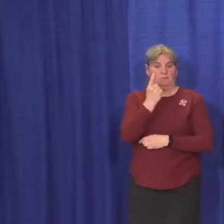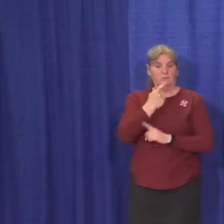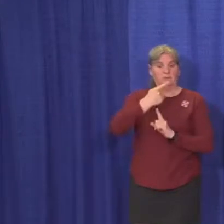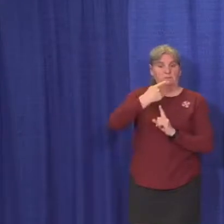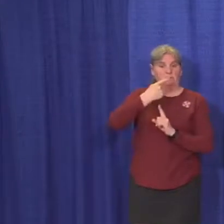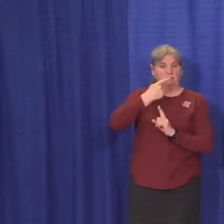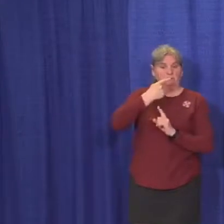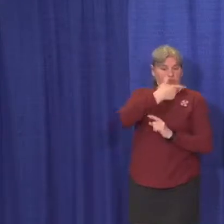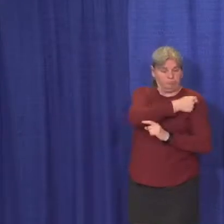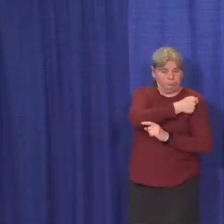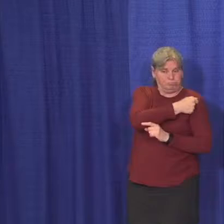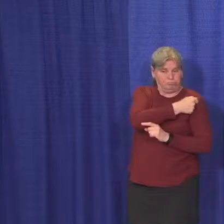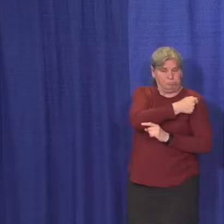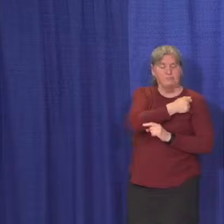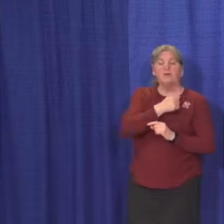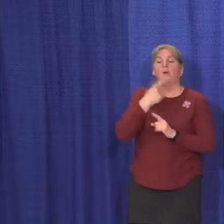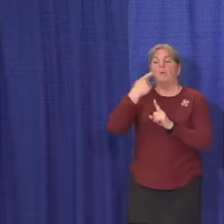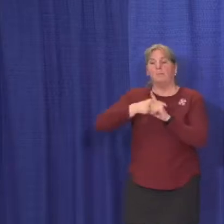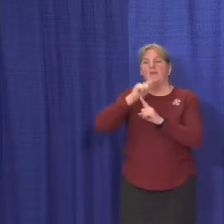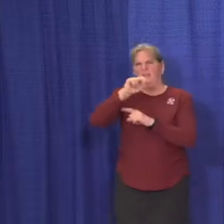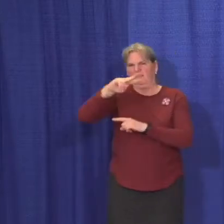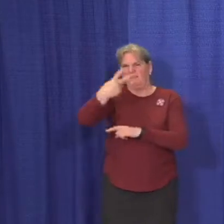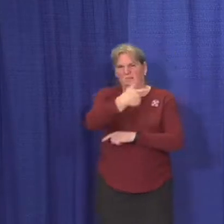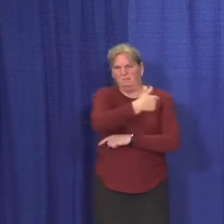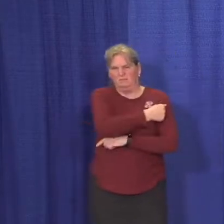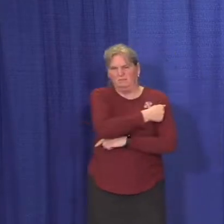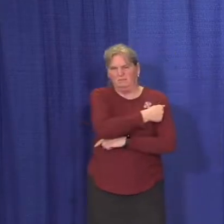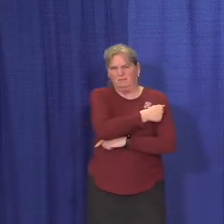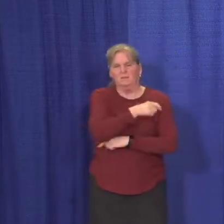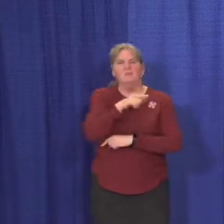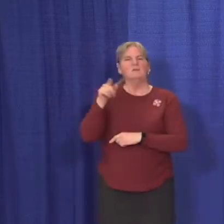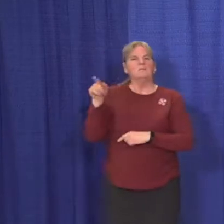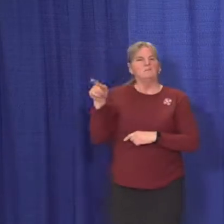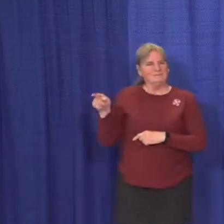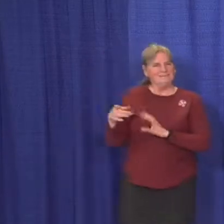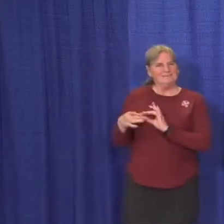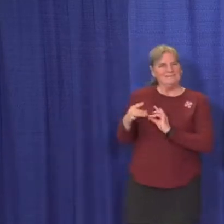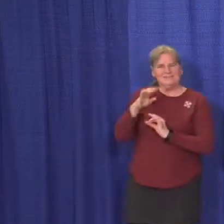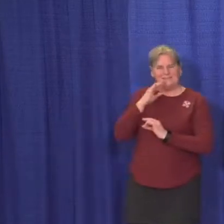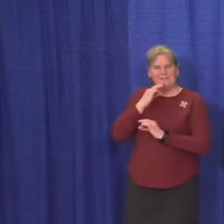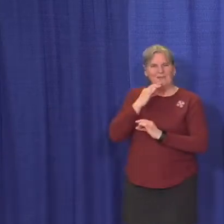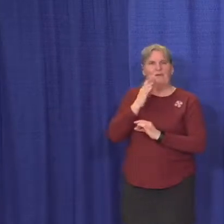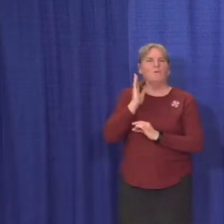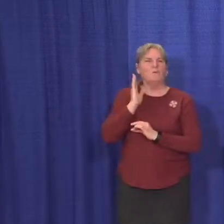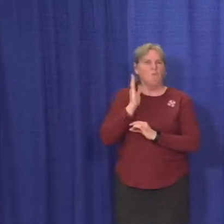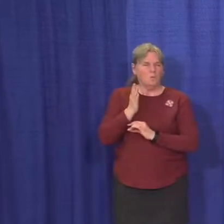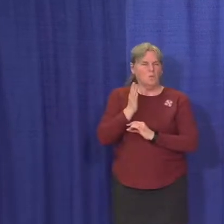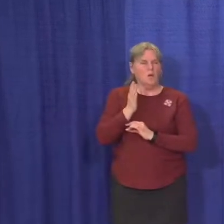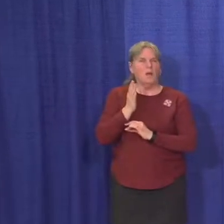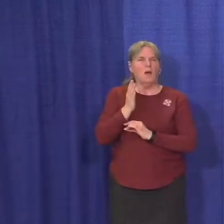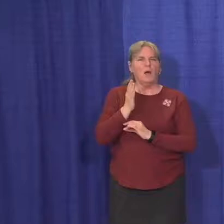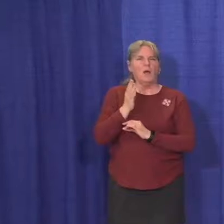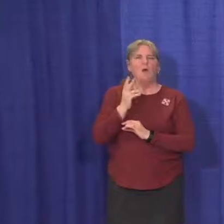between the first and second doses so we expect as Minister McPhee said this cohort will